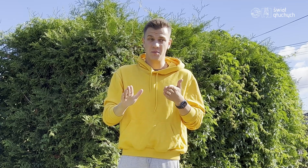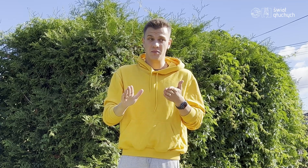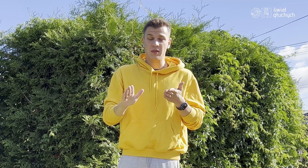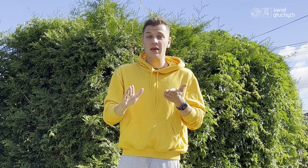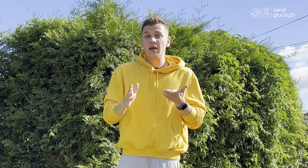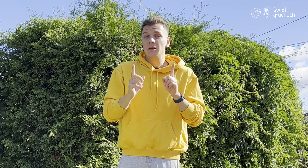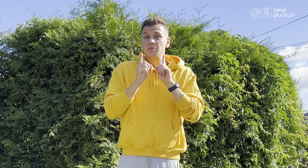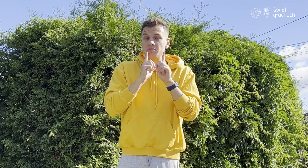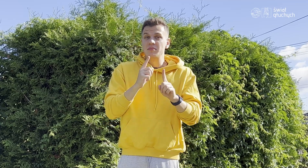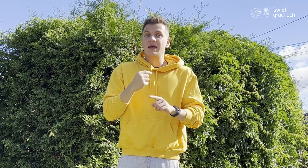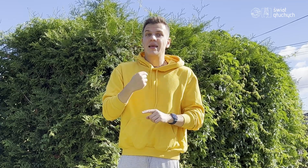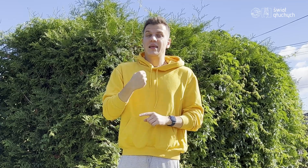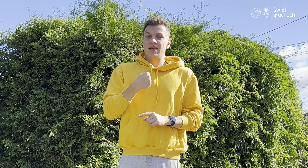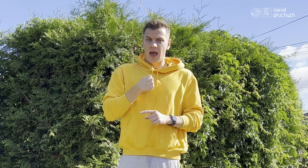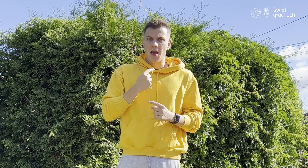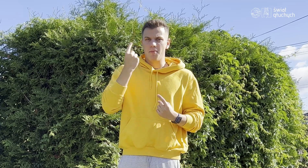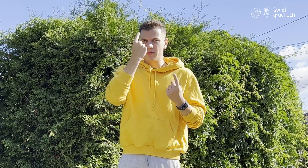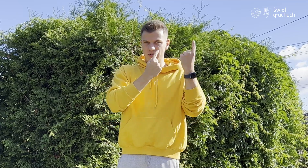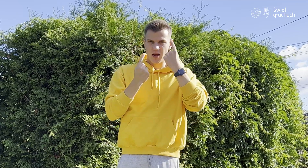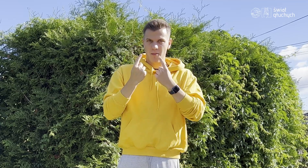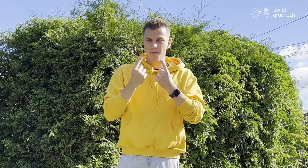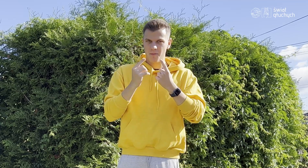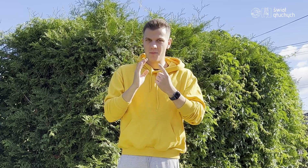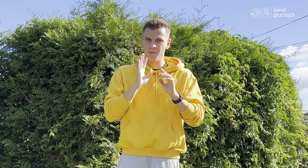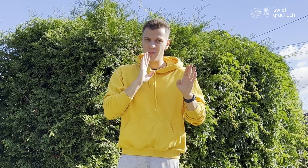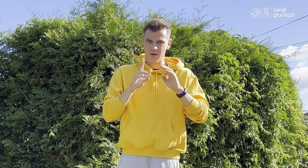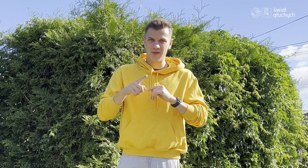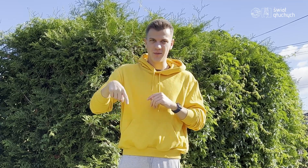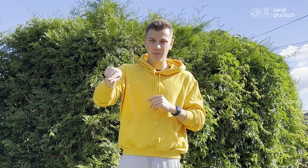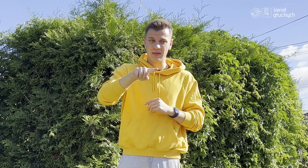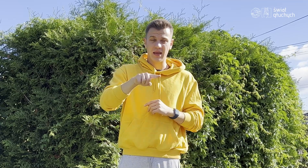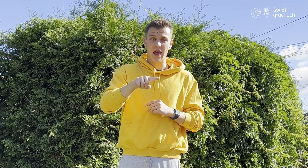I'll admit that I thought so too!